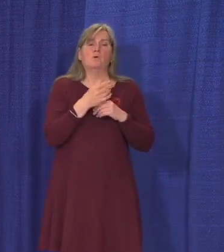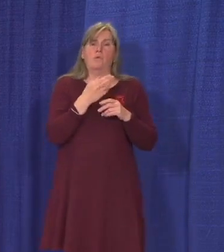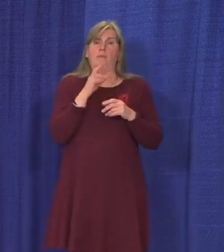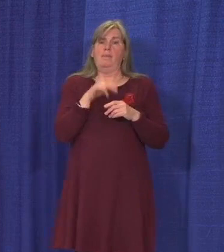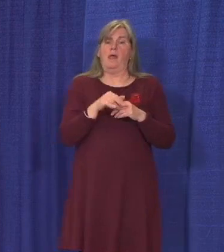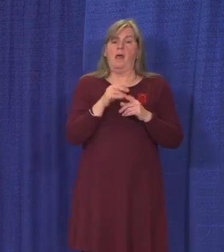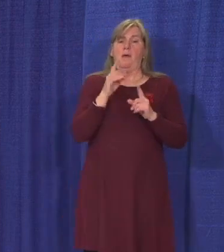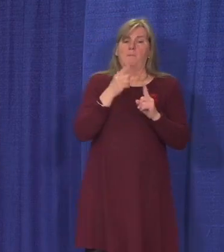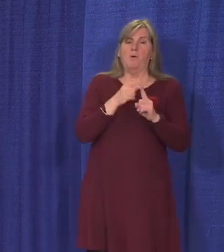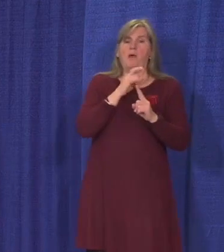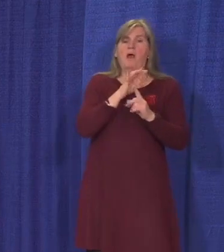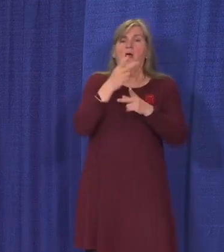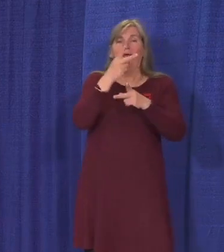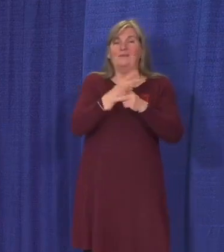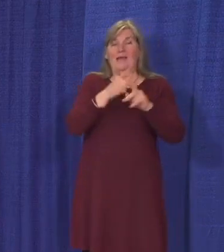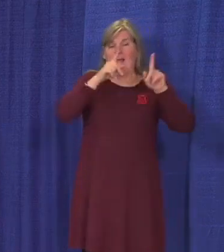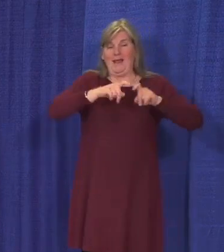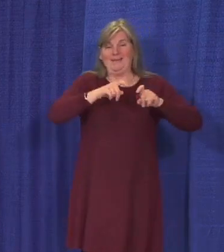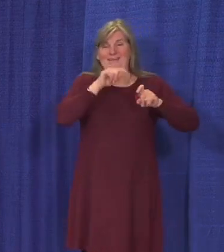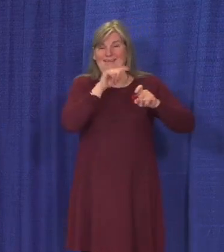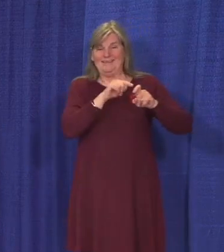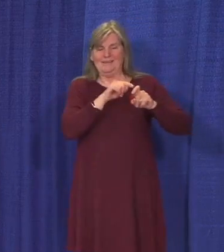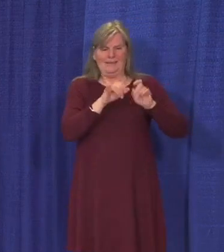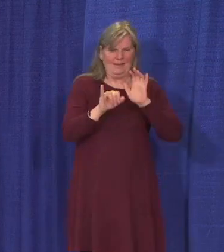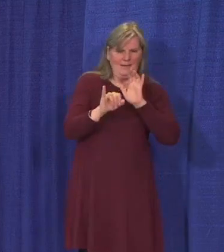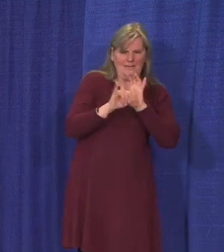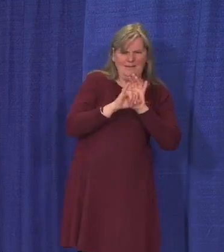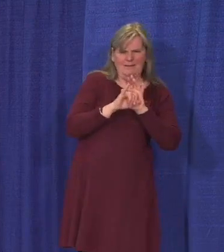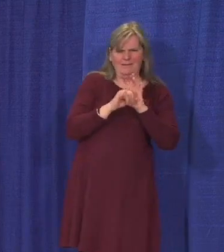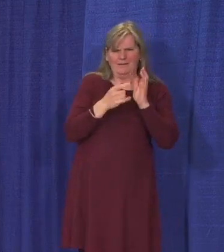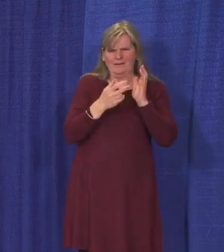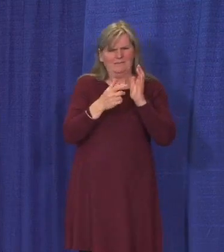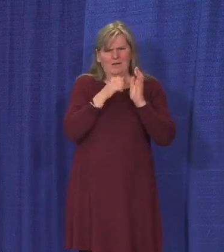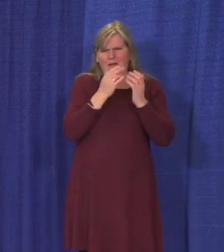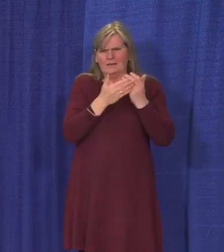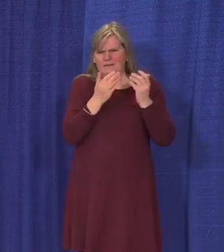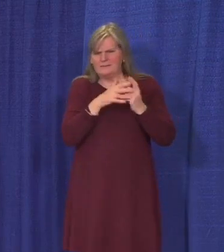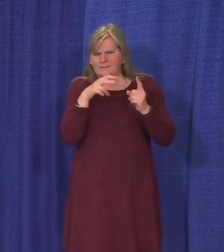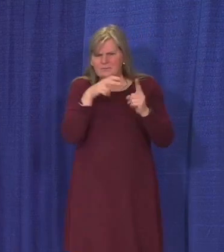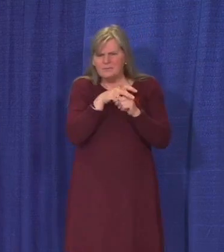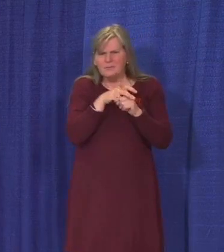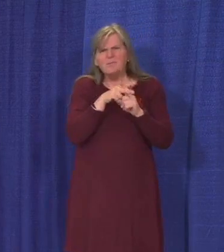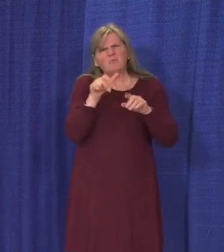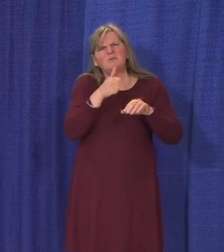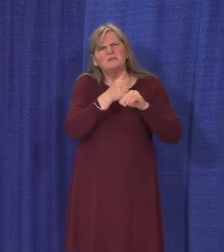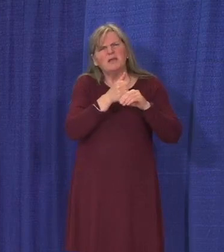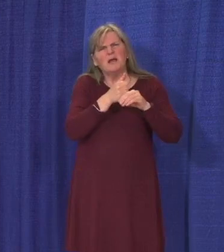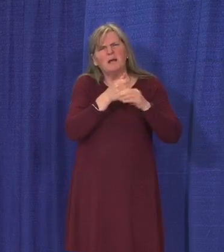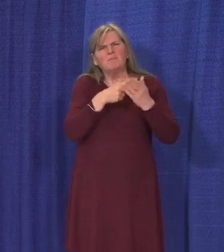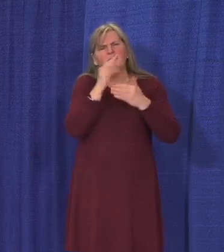workers to reduce the burden of self-isolation on these individuals who are consistently